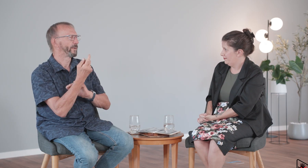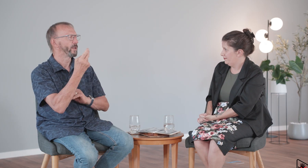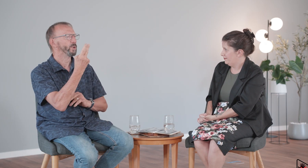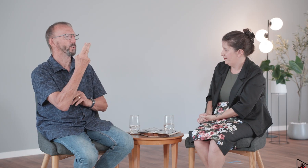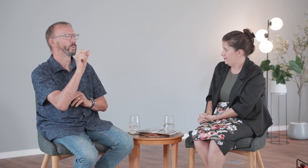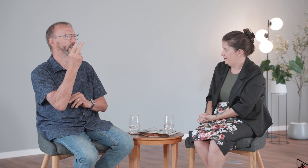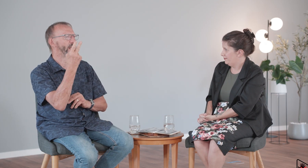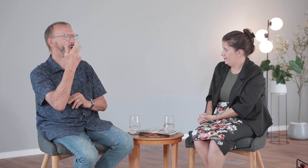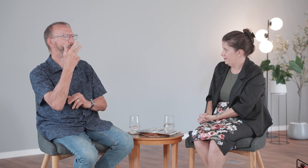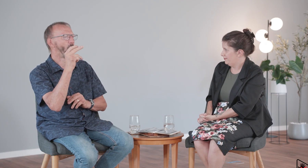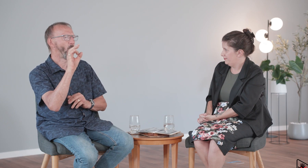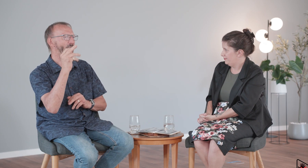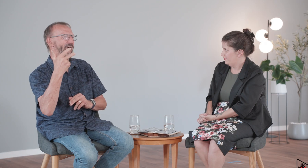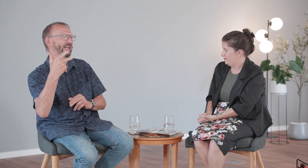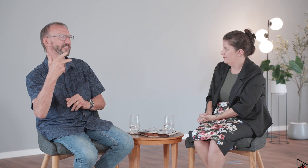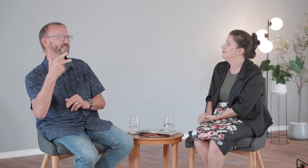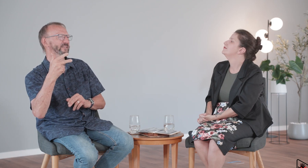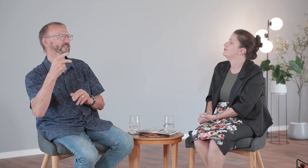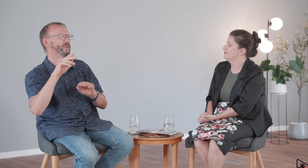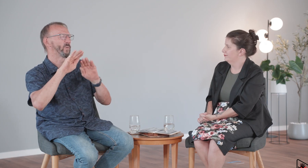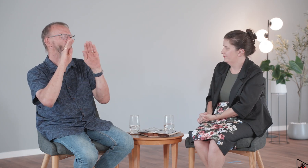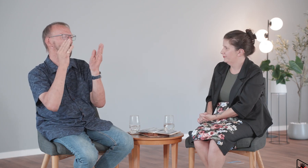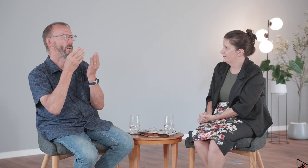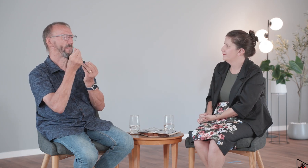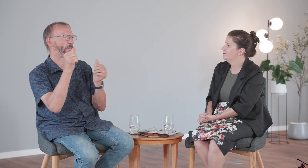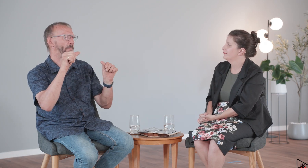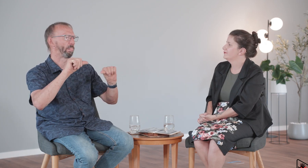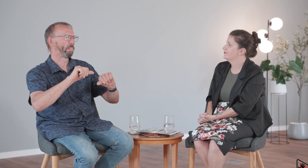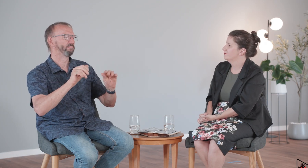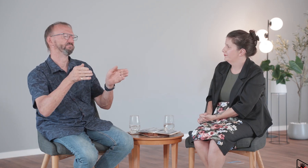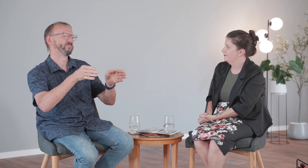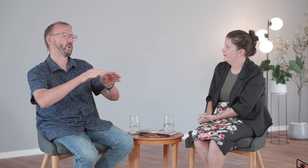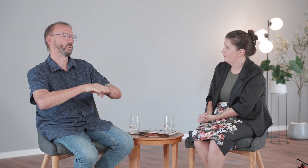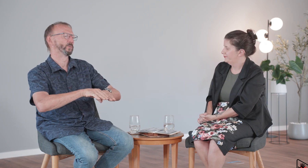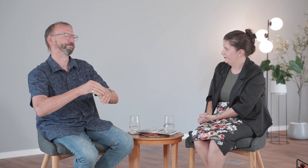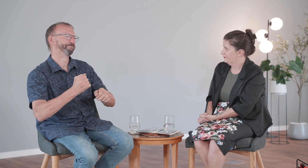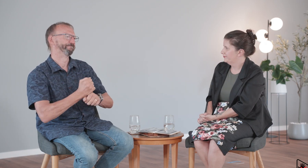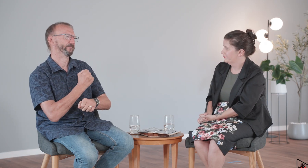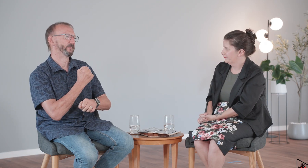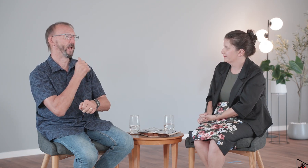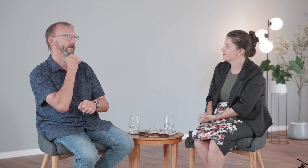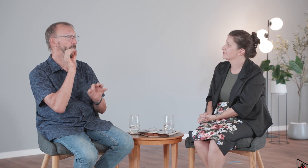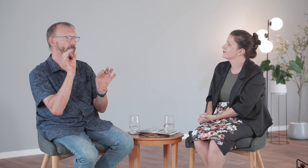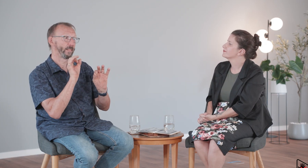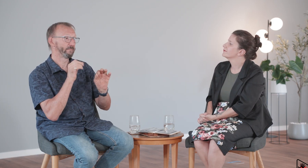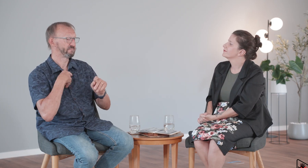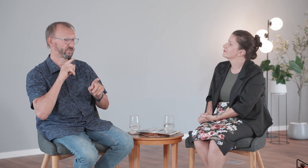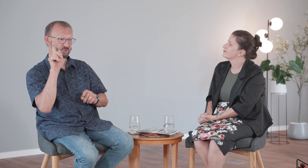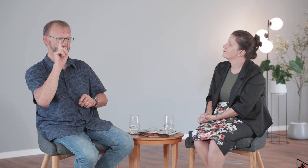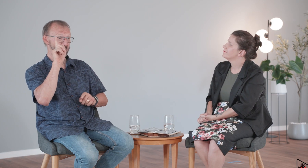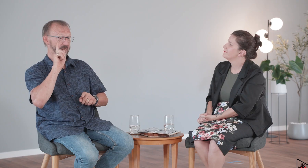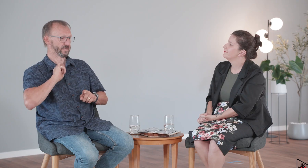If that factory hadn't have closed down, as it did in 2008 with the global financial crisis,